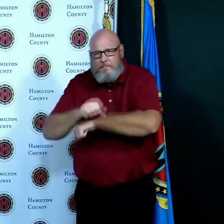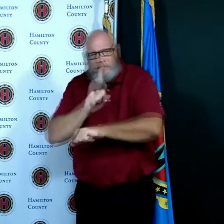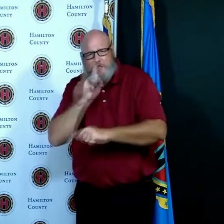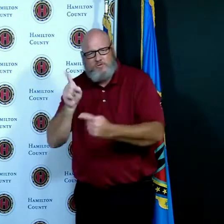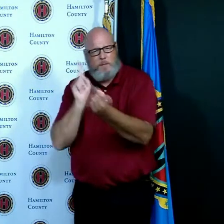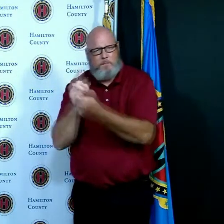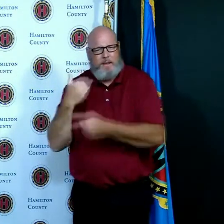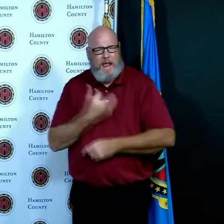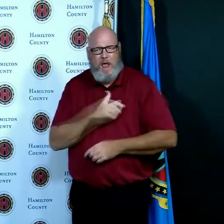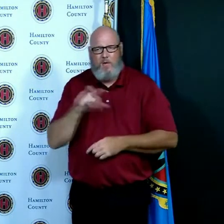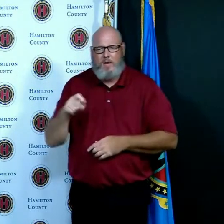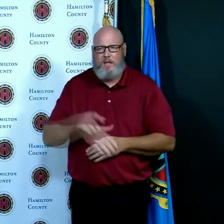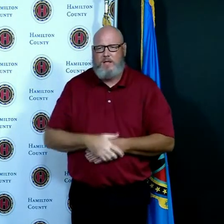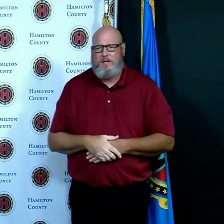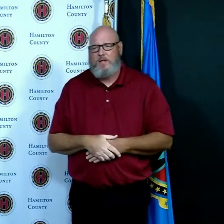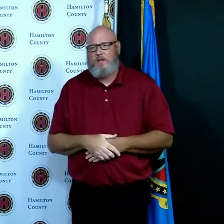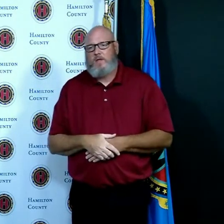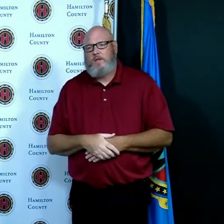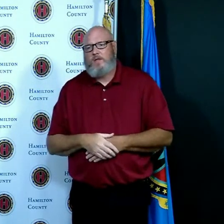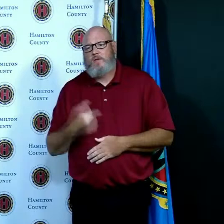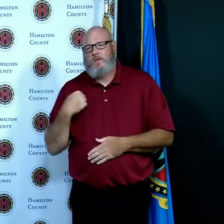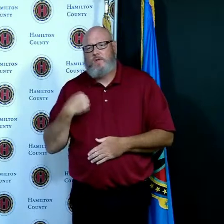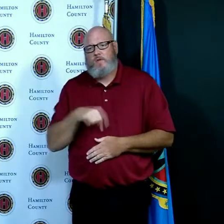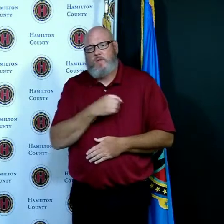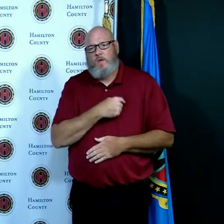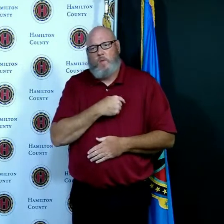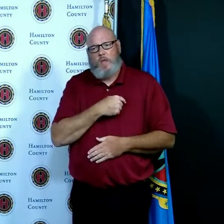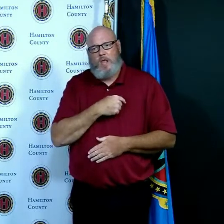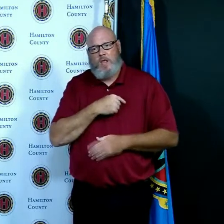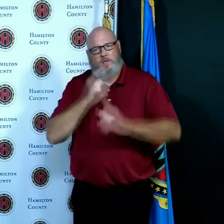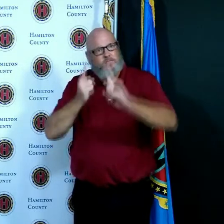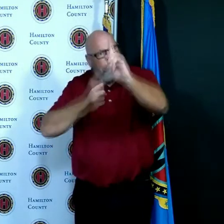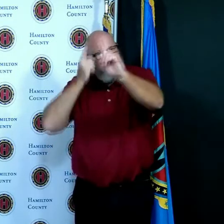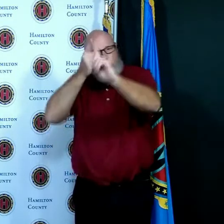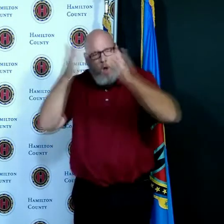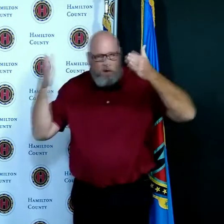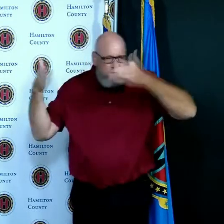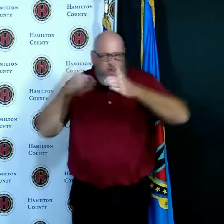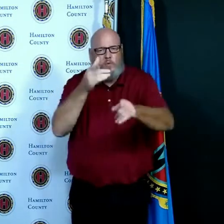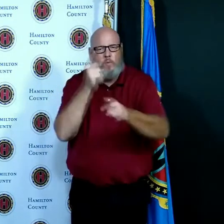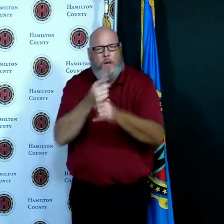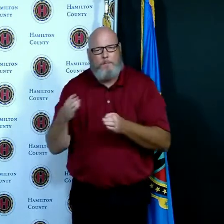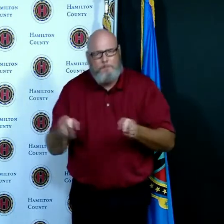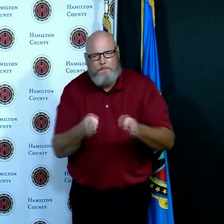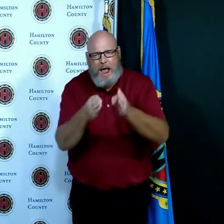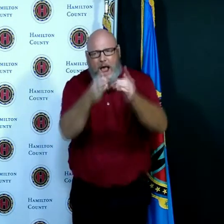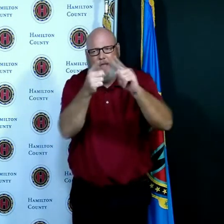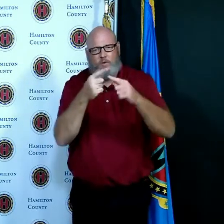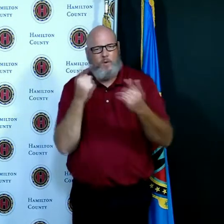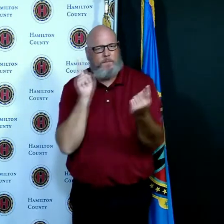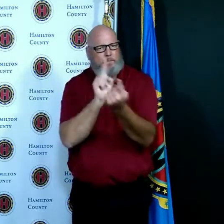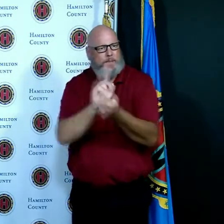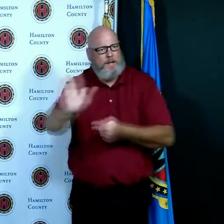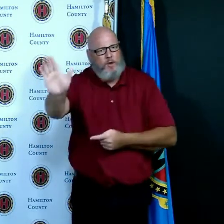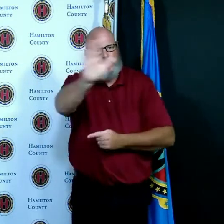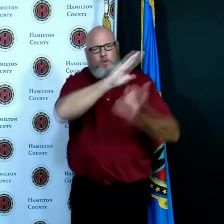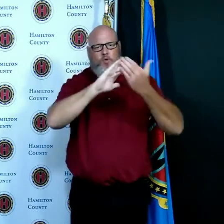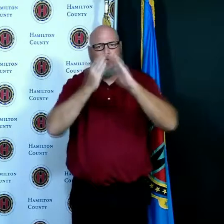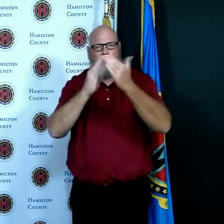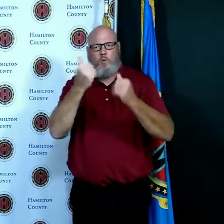right direction to make sure that we are addressing a need that we know is there in Hamilton County and beyond